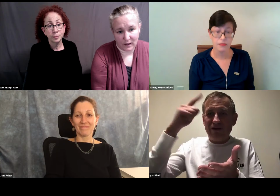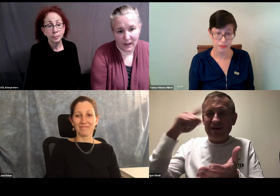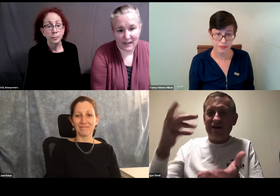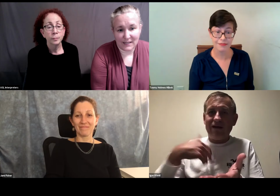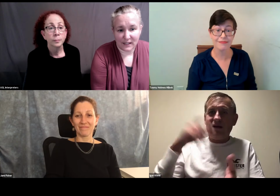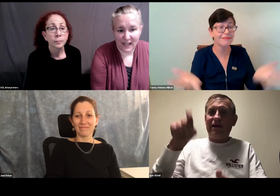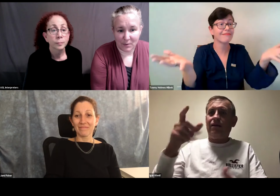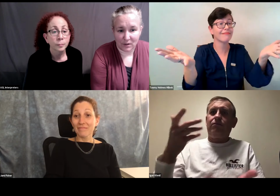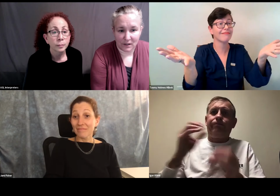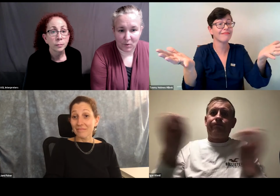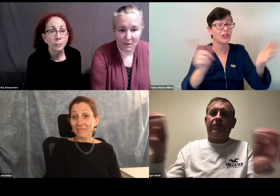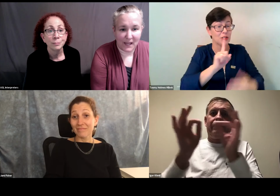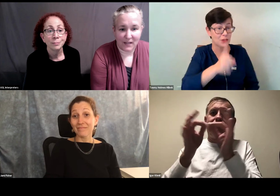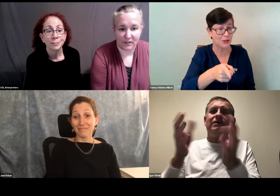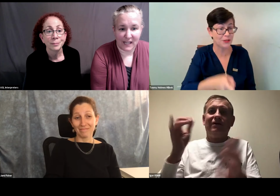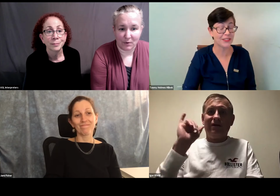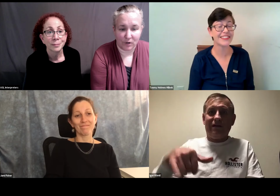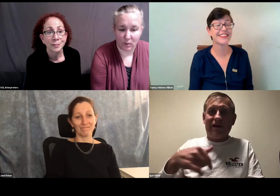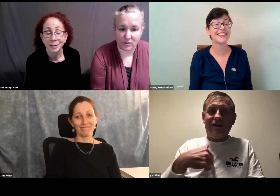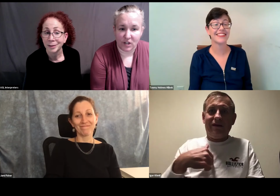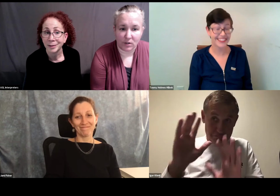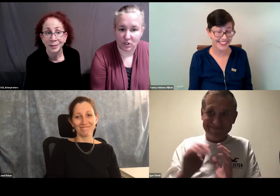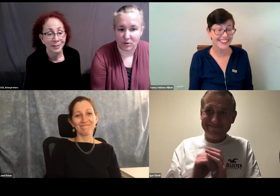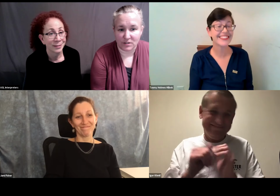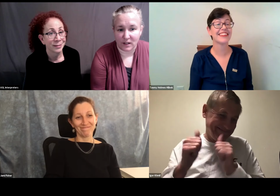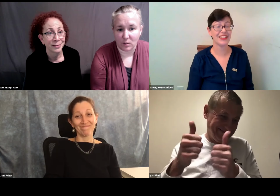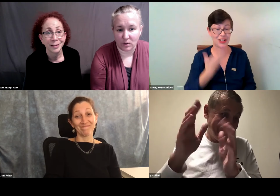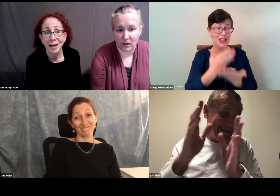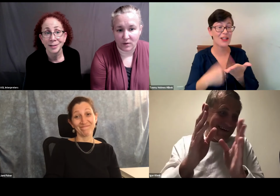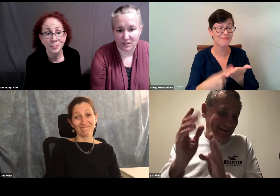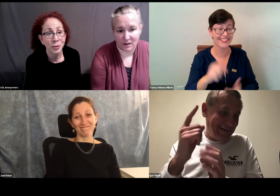And even cable, I mean what am I paying for cable for when there's no interpreters available I want